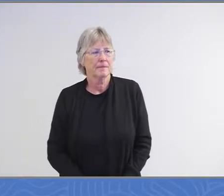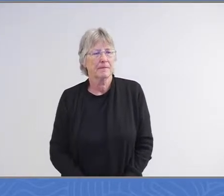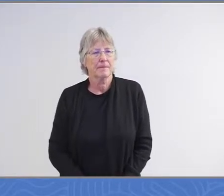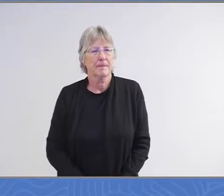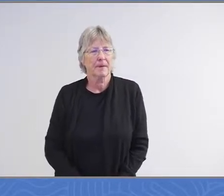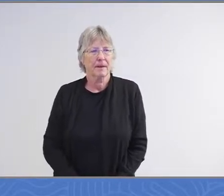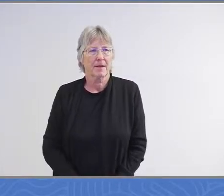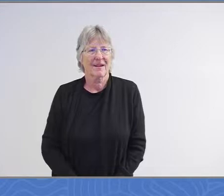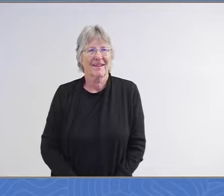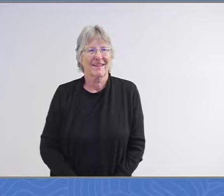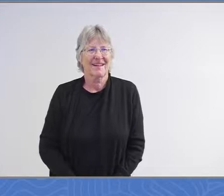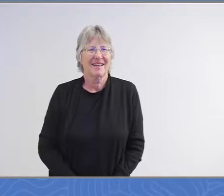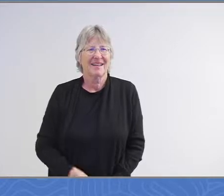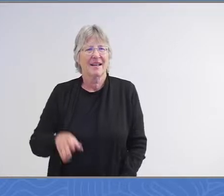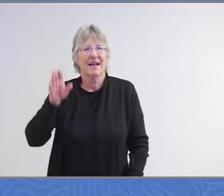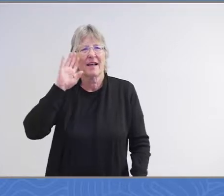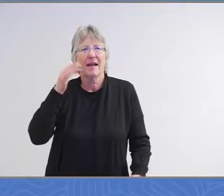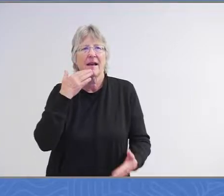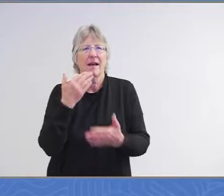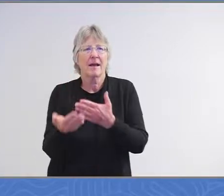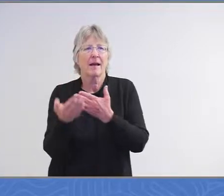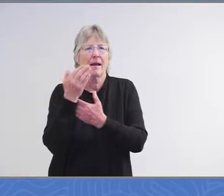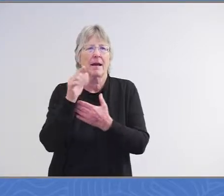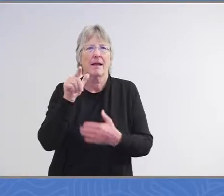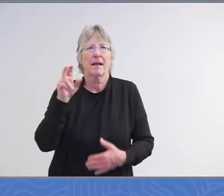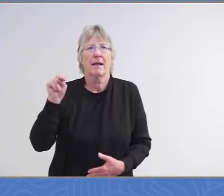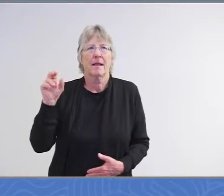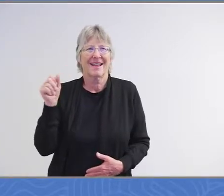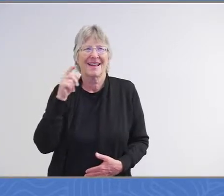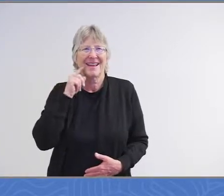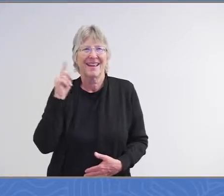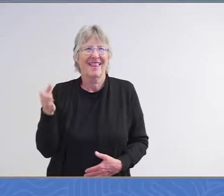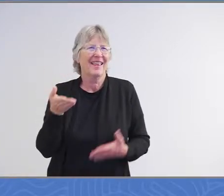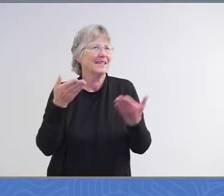Yes, hi, good morning, my name is Lena chum. This item is not on the agenda.